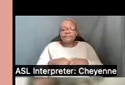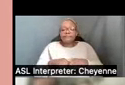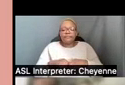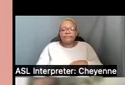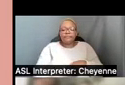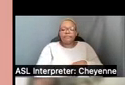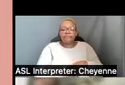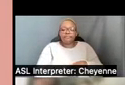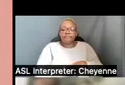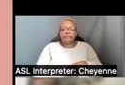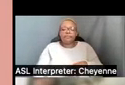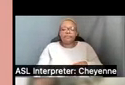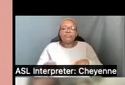But that is what audience consideration is.